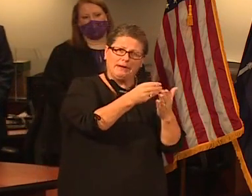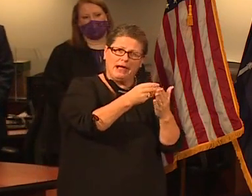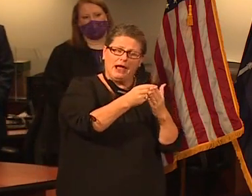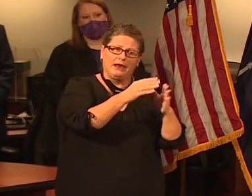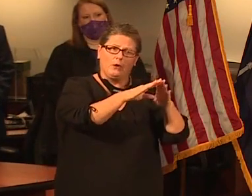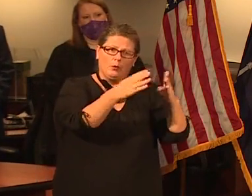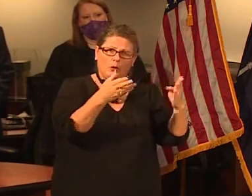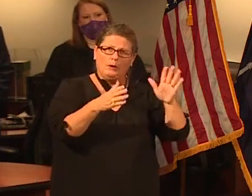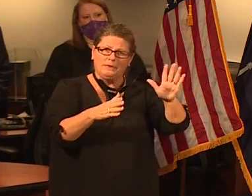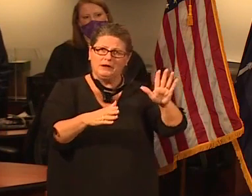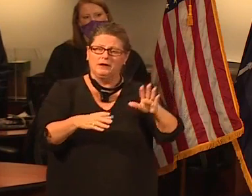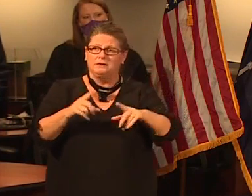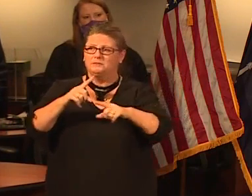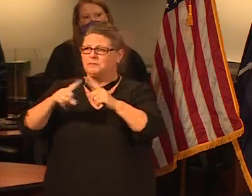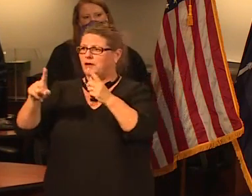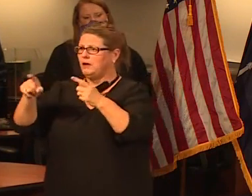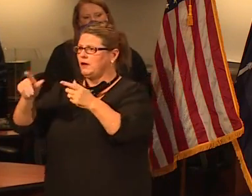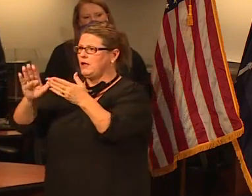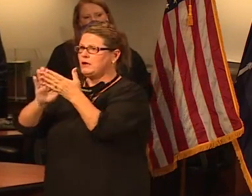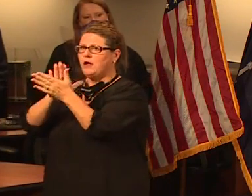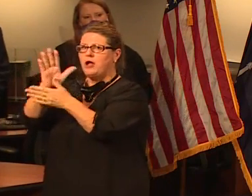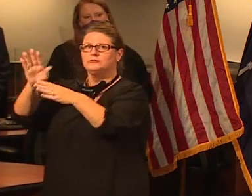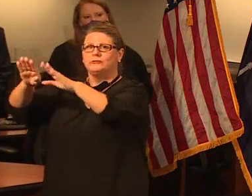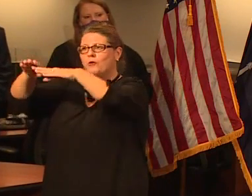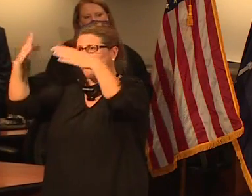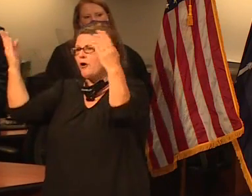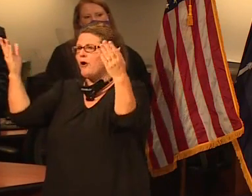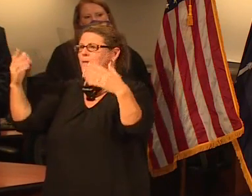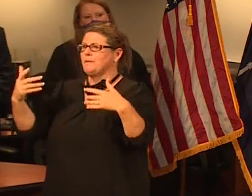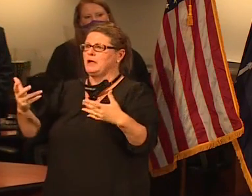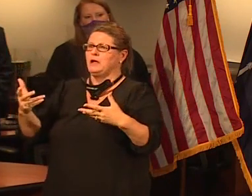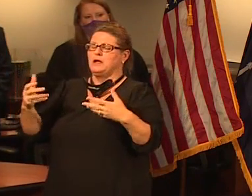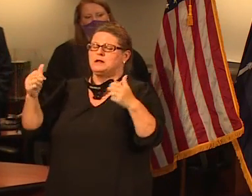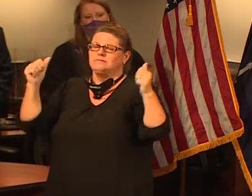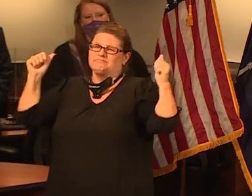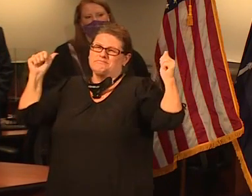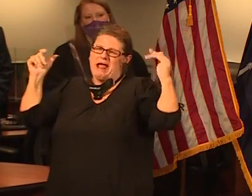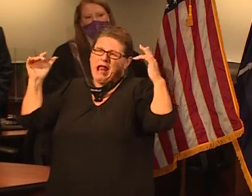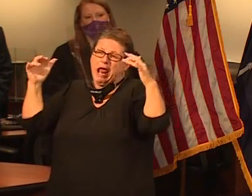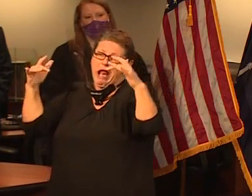THEY FEEL LIKE THEY ARE IN A TOUGH SPOT. THEY ARE ROPING TRYING TO GET BUSINESSNESS.